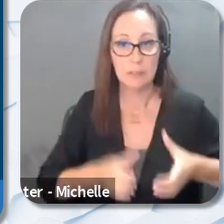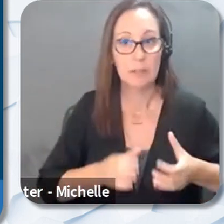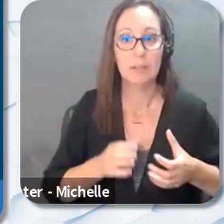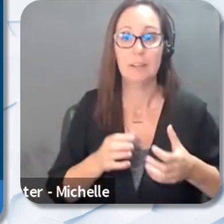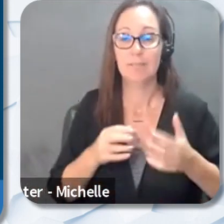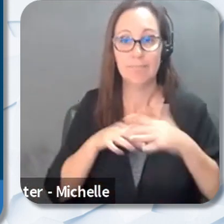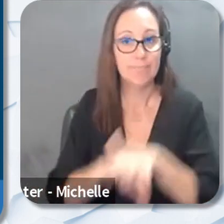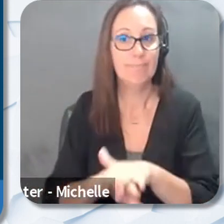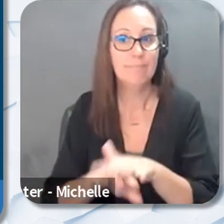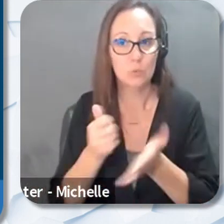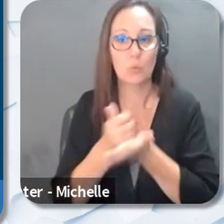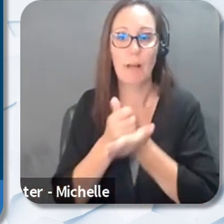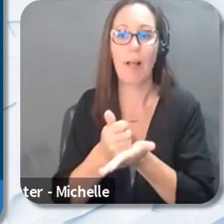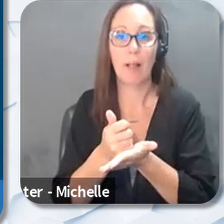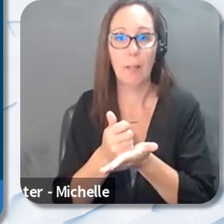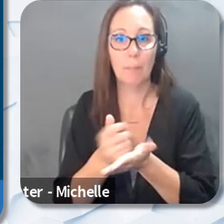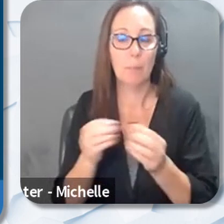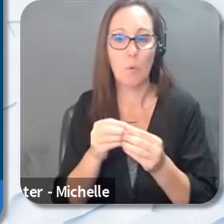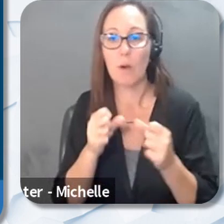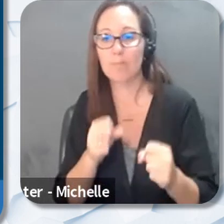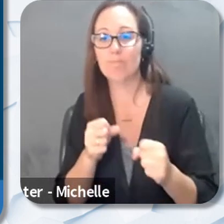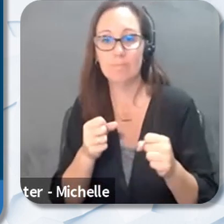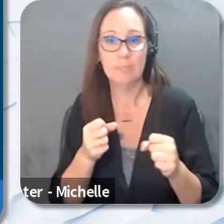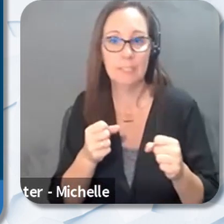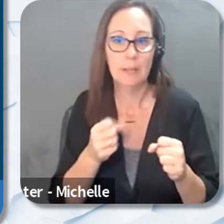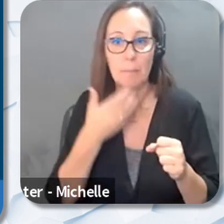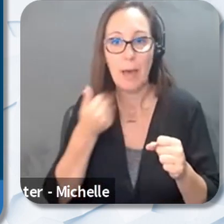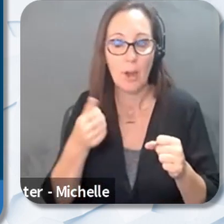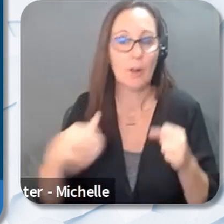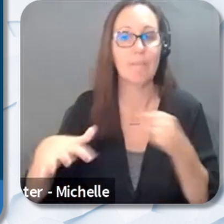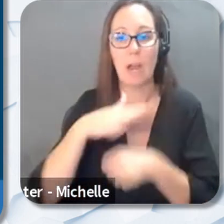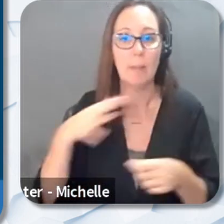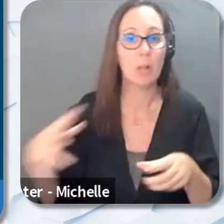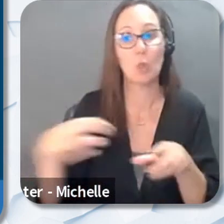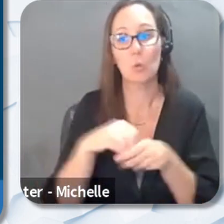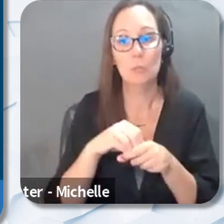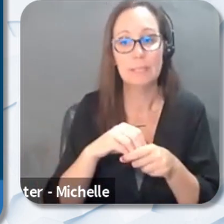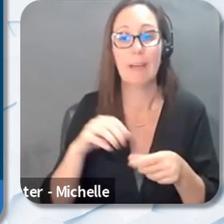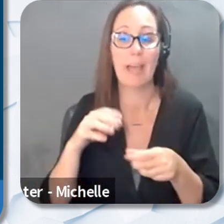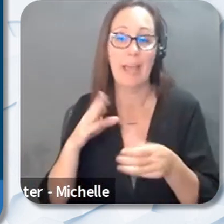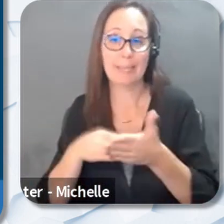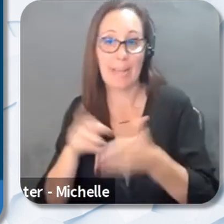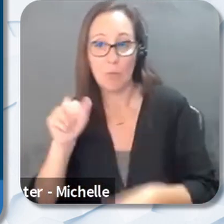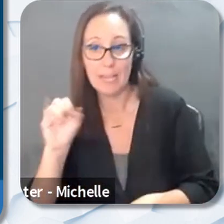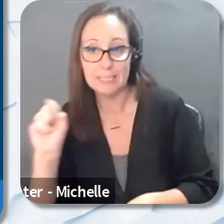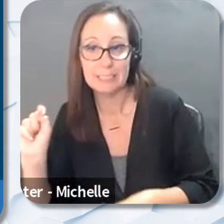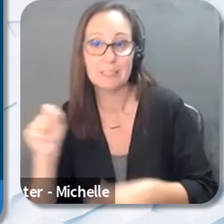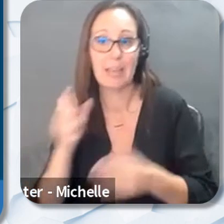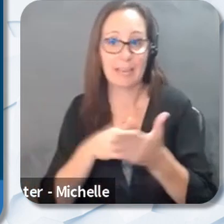help. A more enriching environment for inclusive settings anti racist, anti bias social emotional